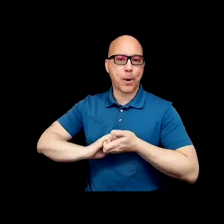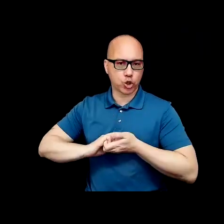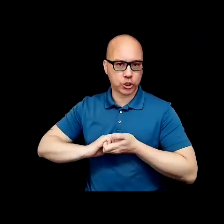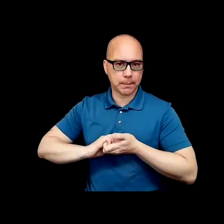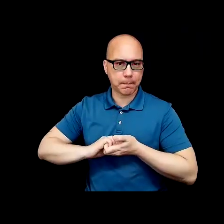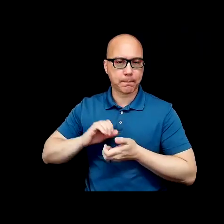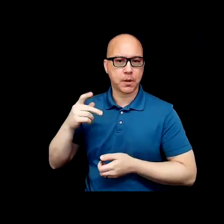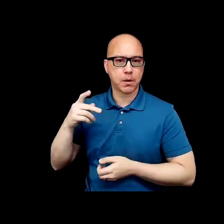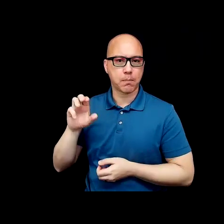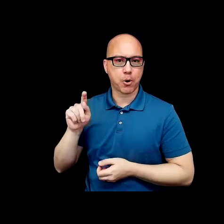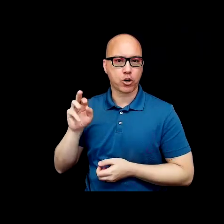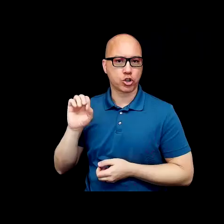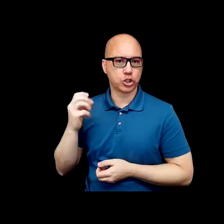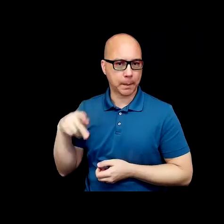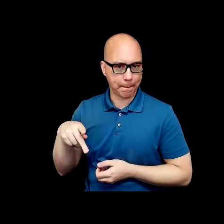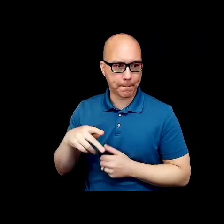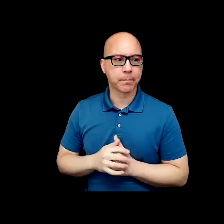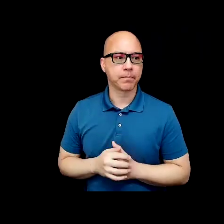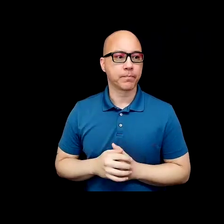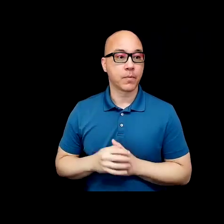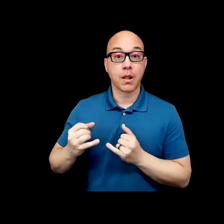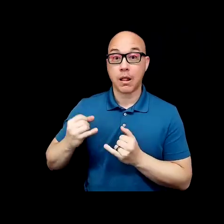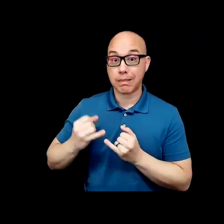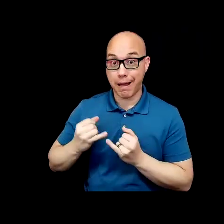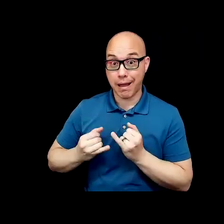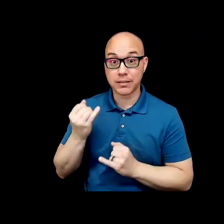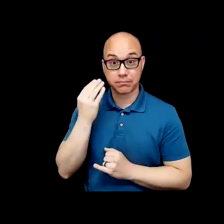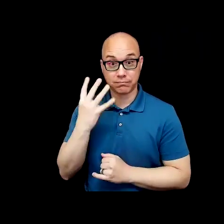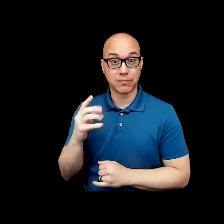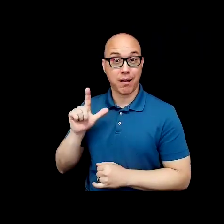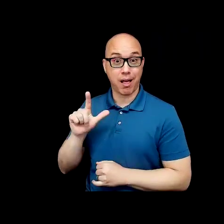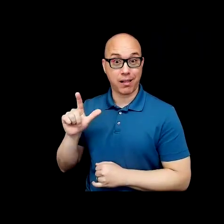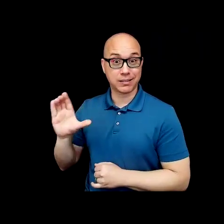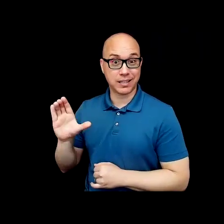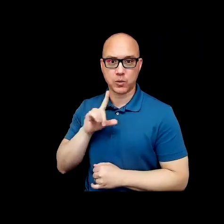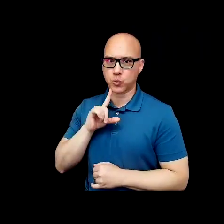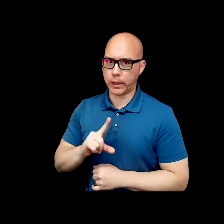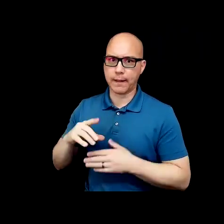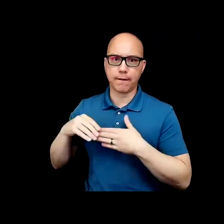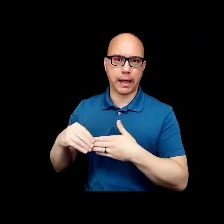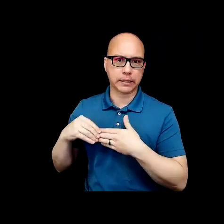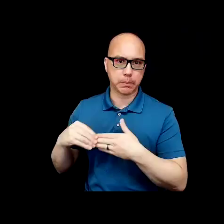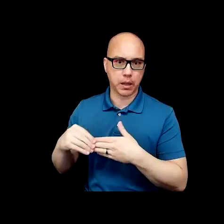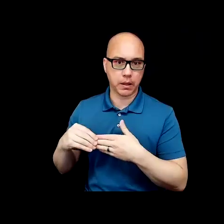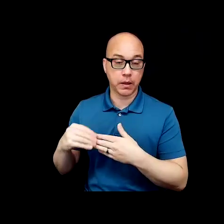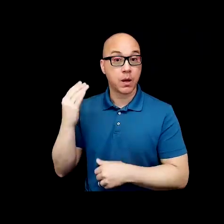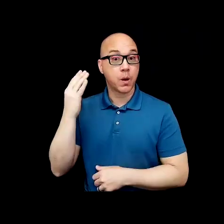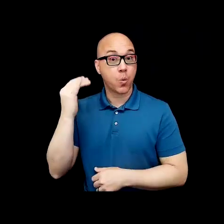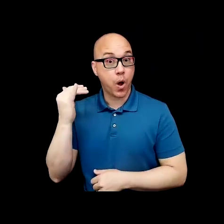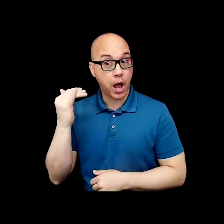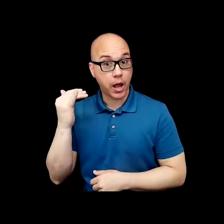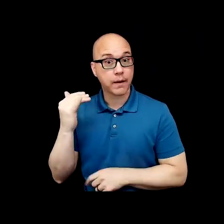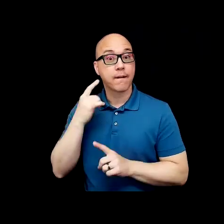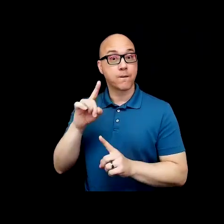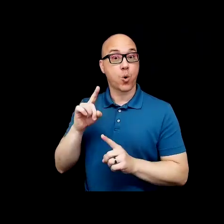So, lastly, LLCs are very flexible. Because you can elect, for tax purposes only, to be